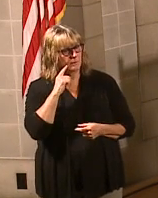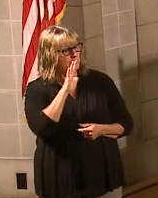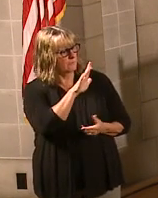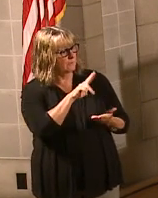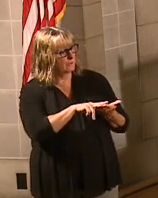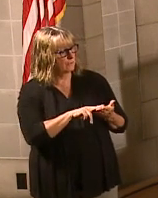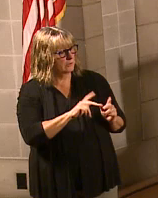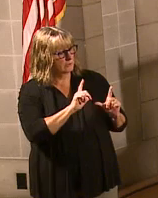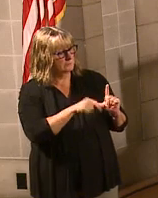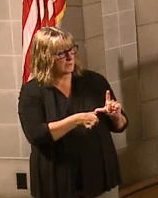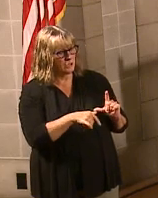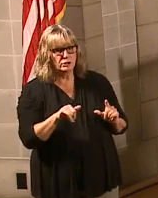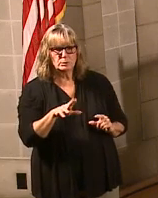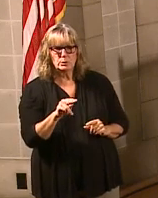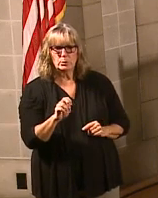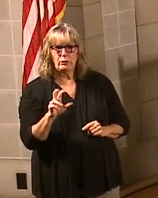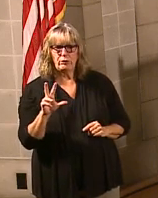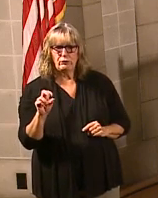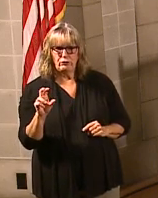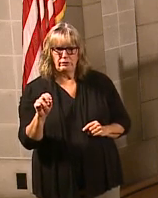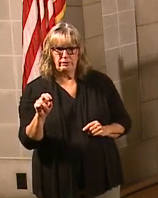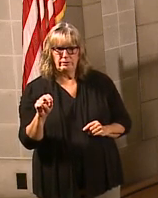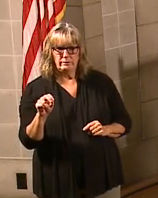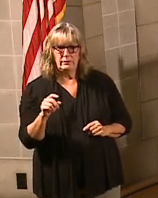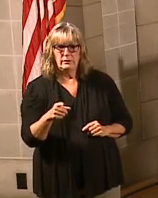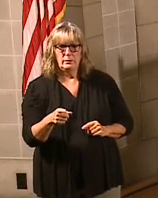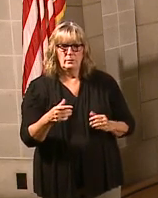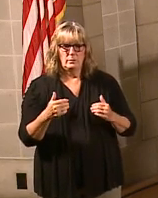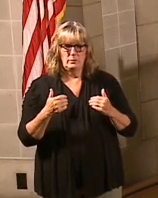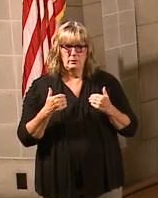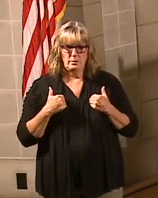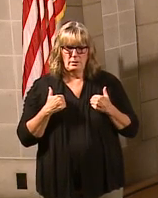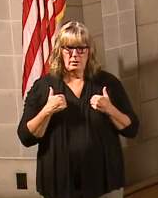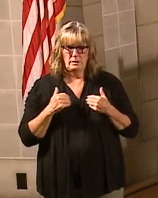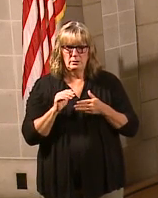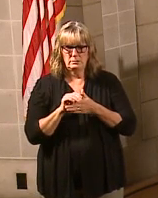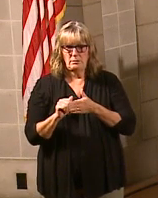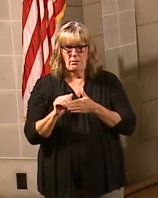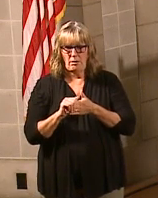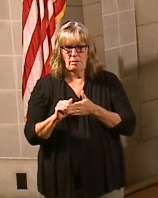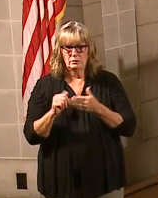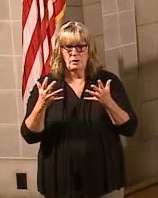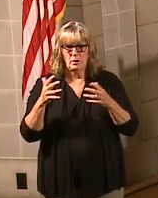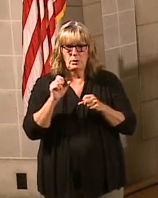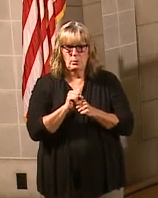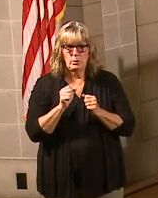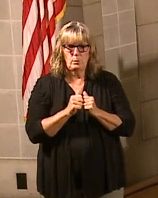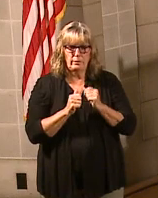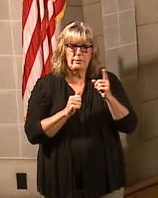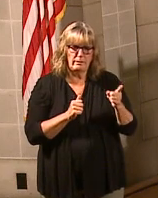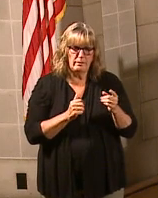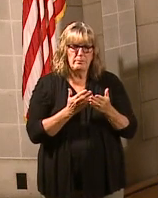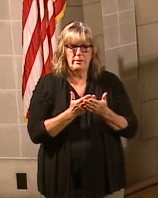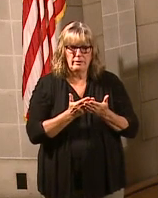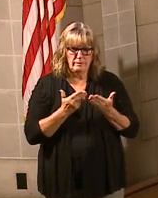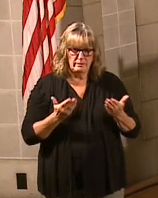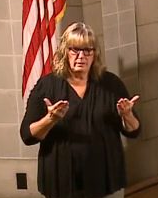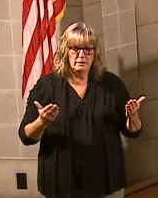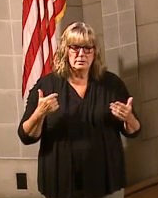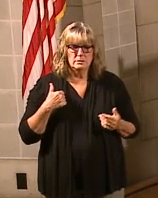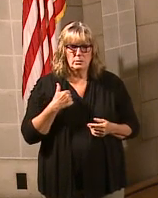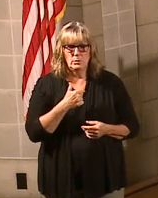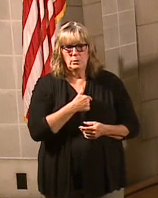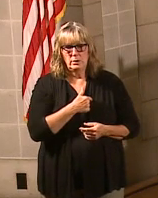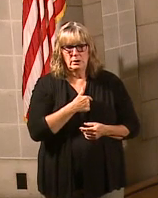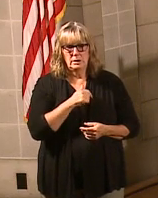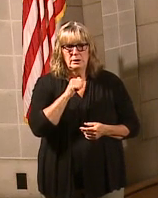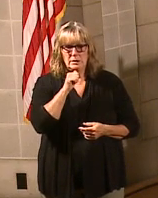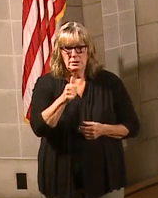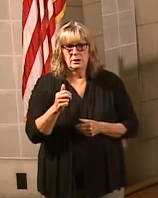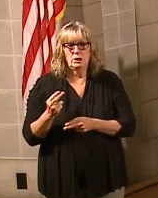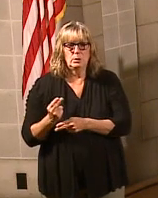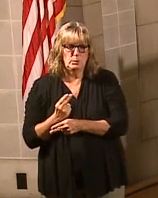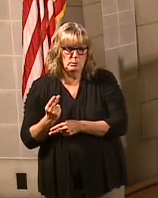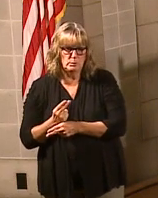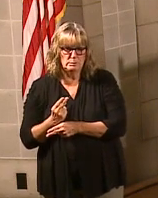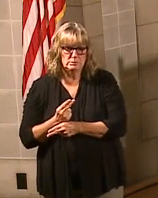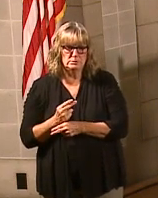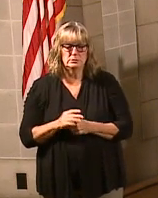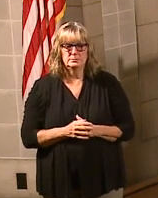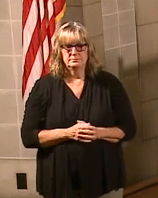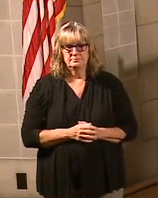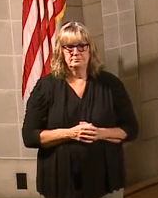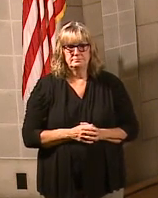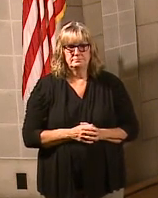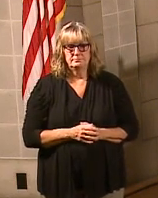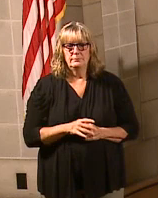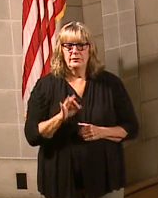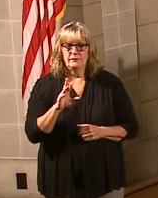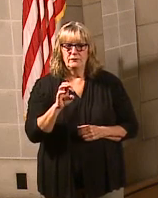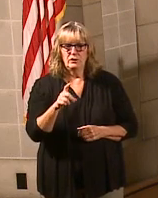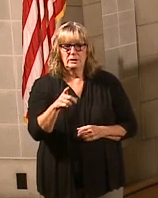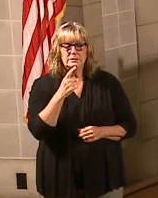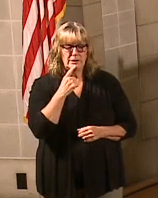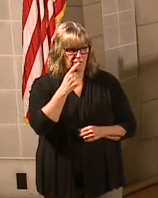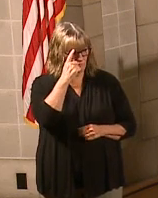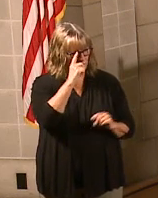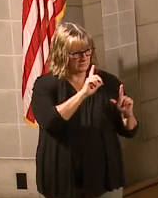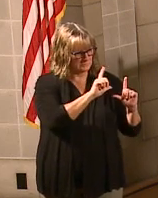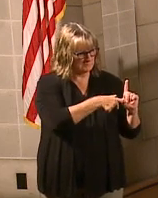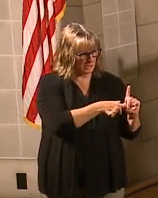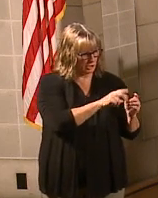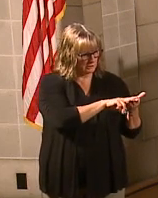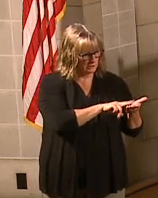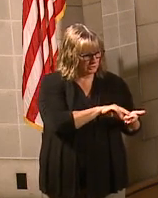[ SPEAKER OFF MIC ]